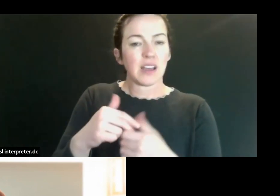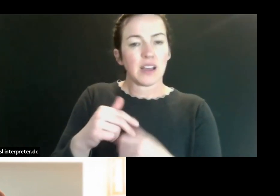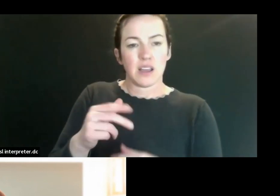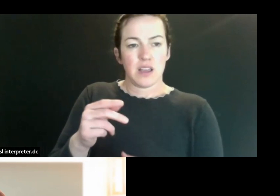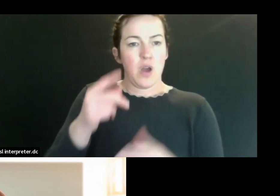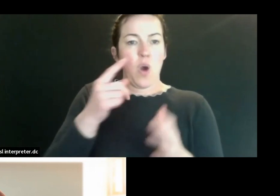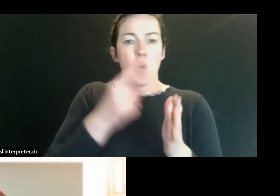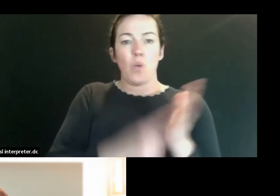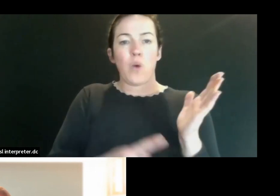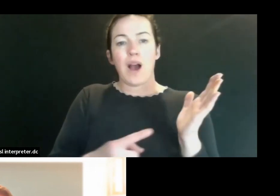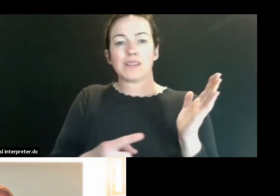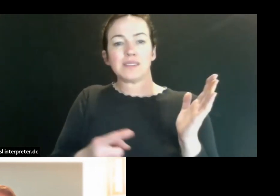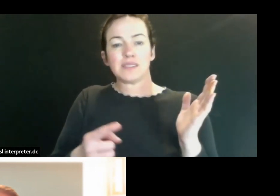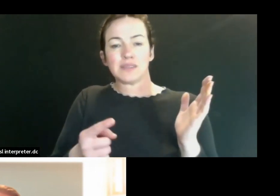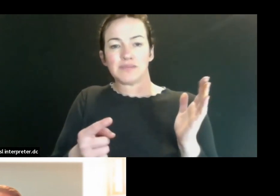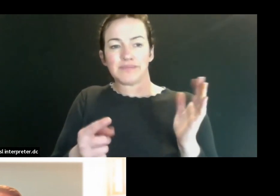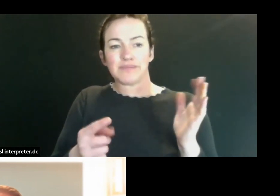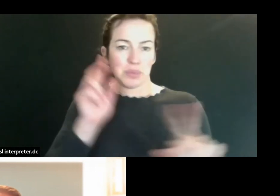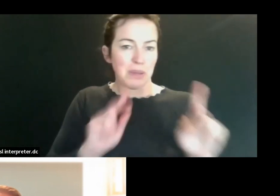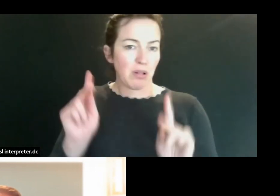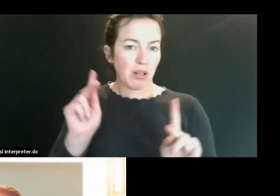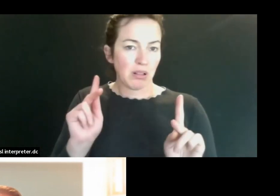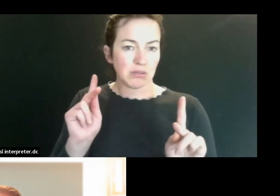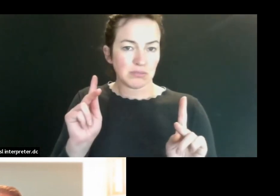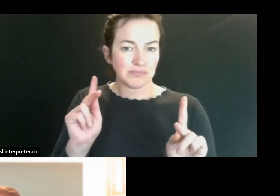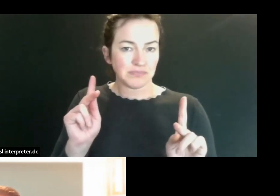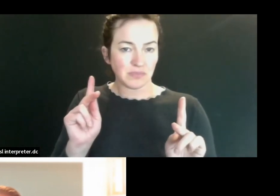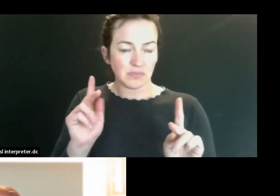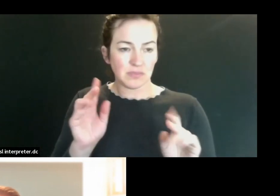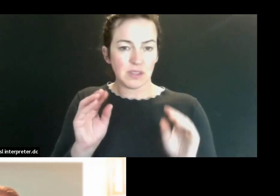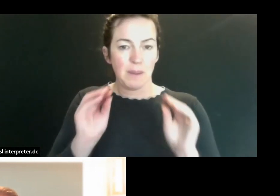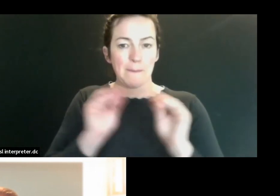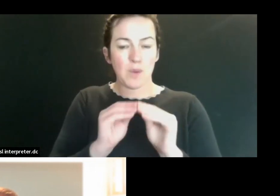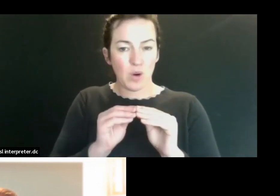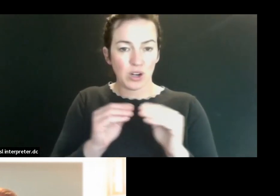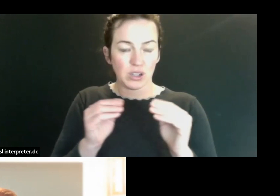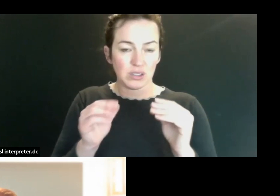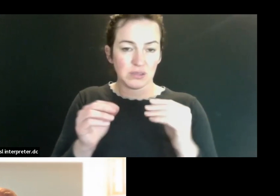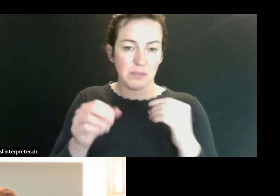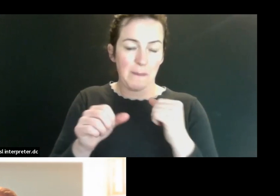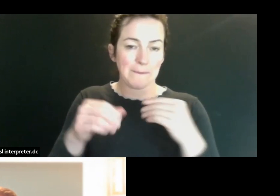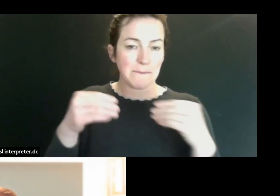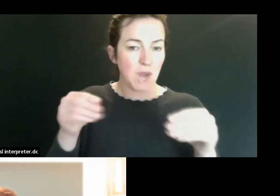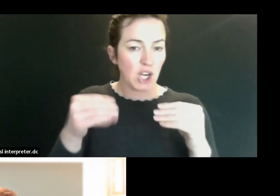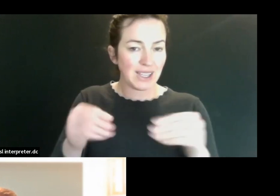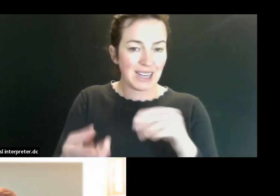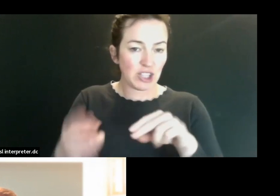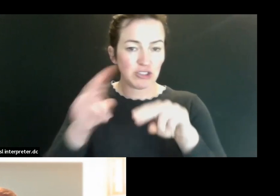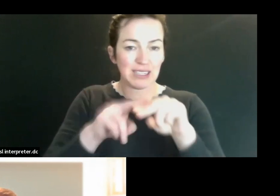Alex, what people see like, was there a marked increase in civic engagement and participation